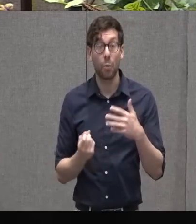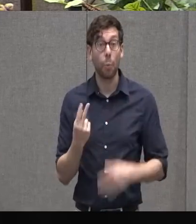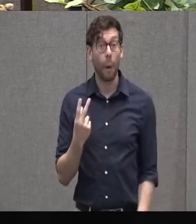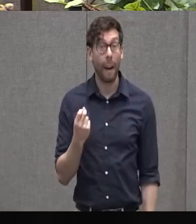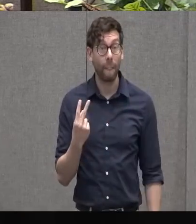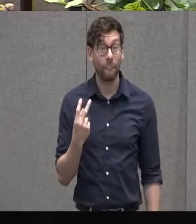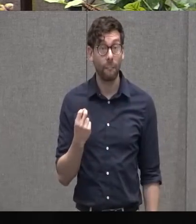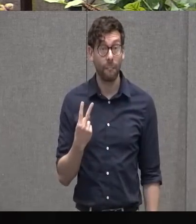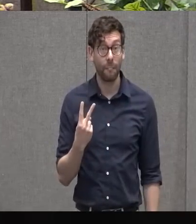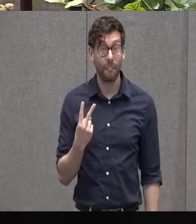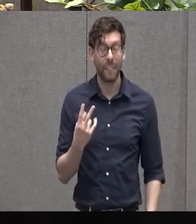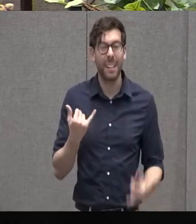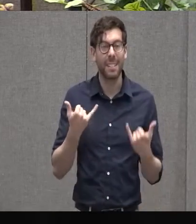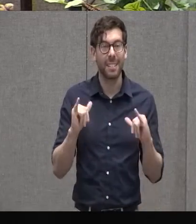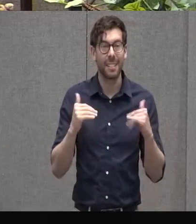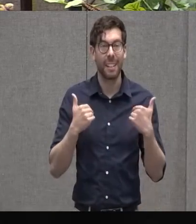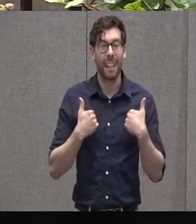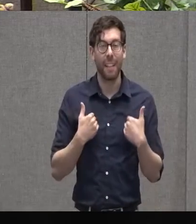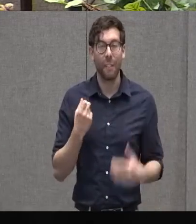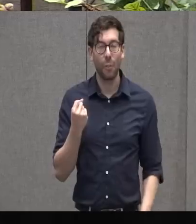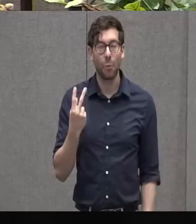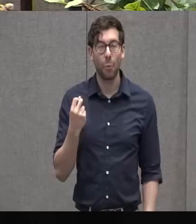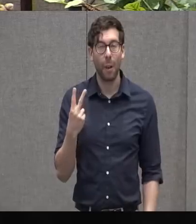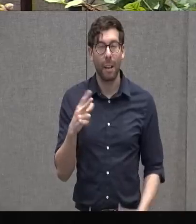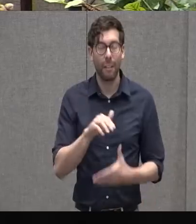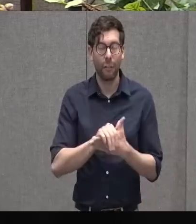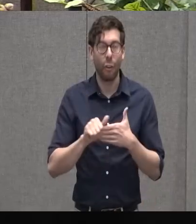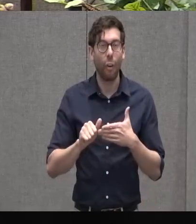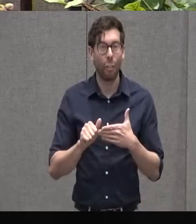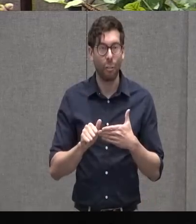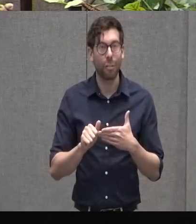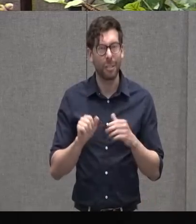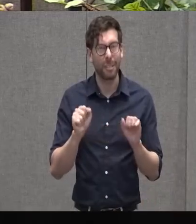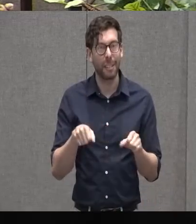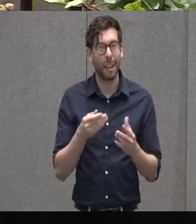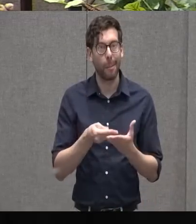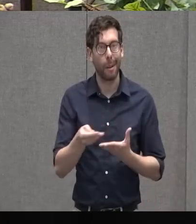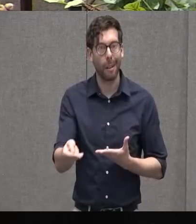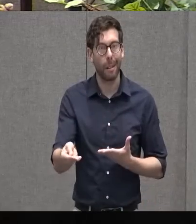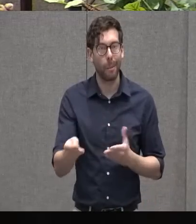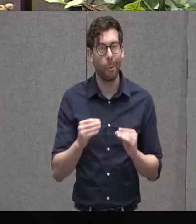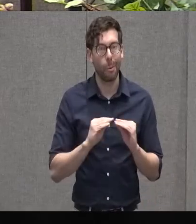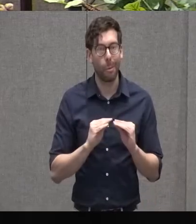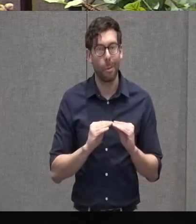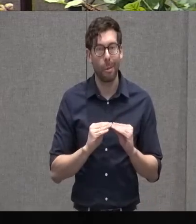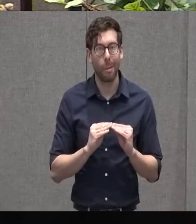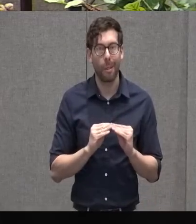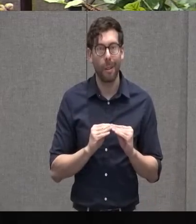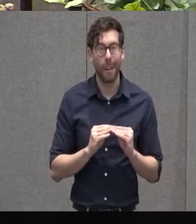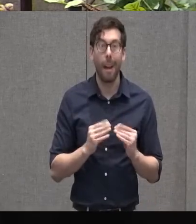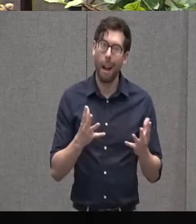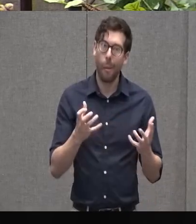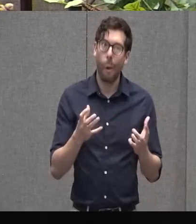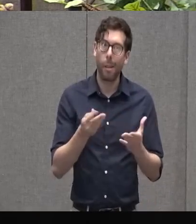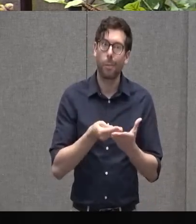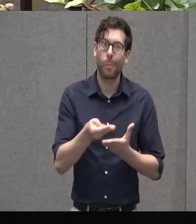I still have $12 to spend. I'm definitely going to buy a book.